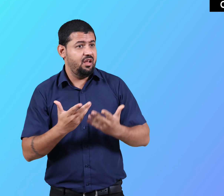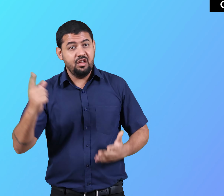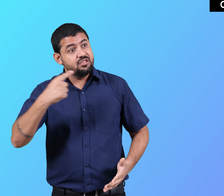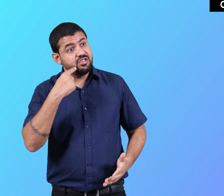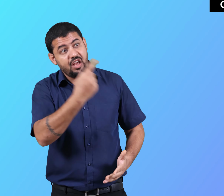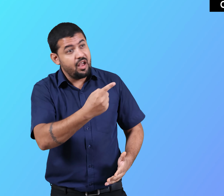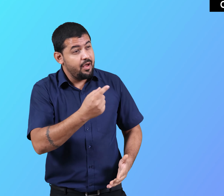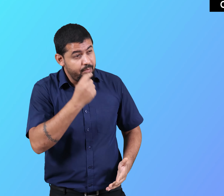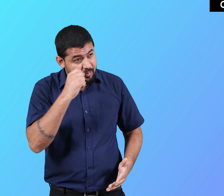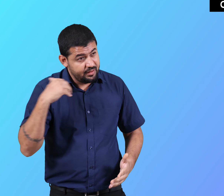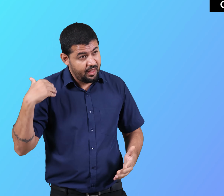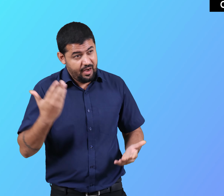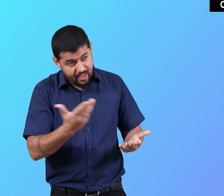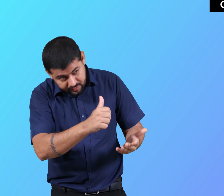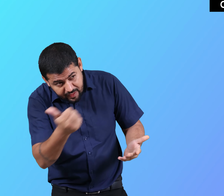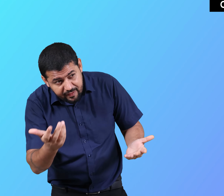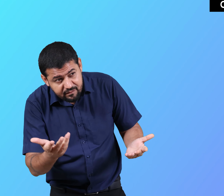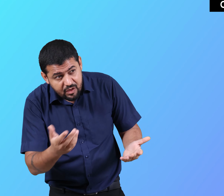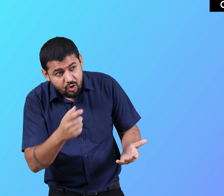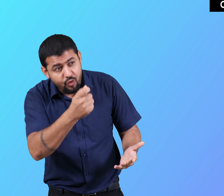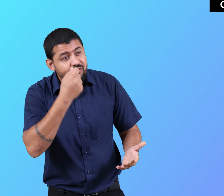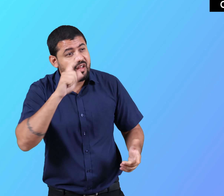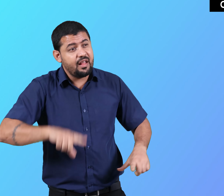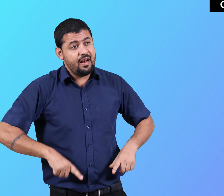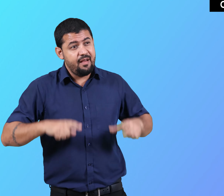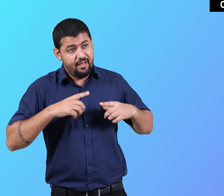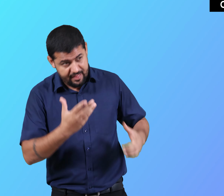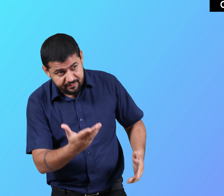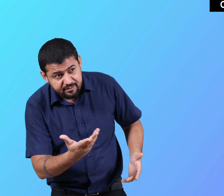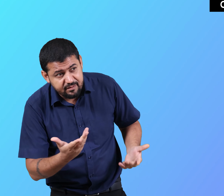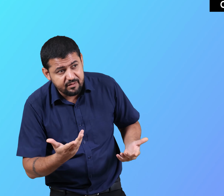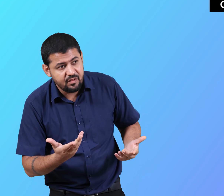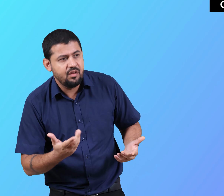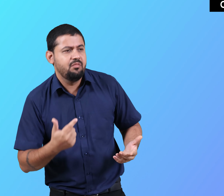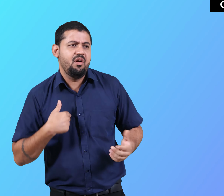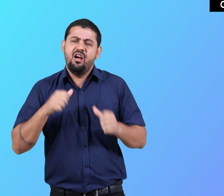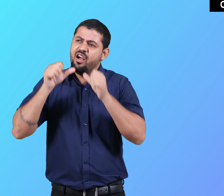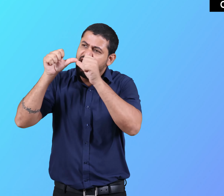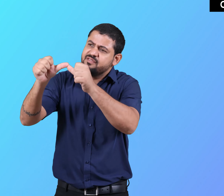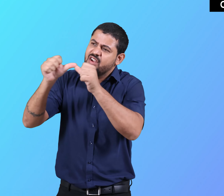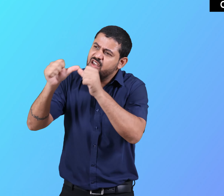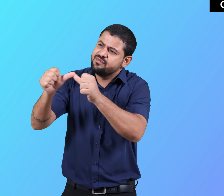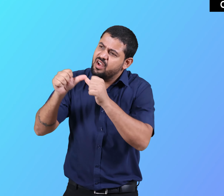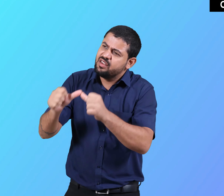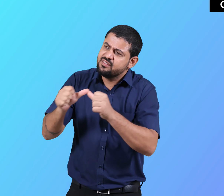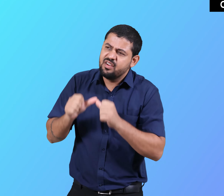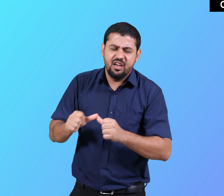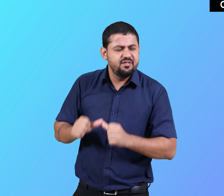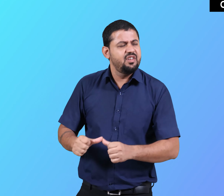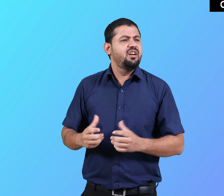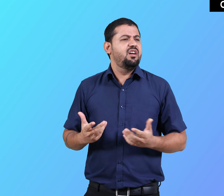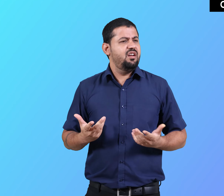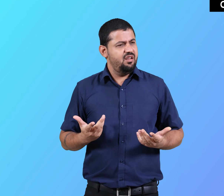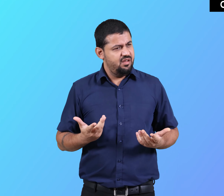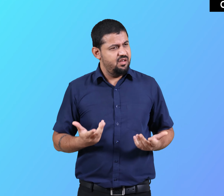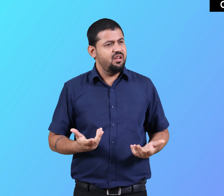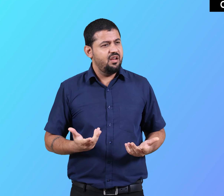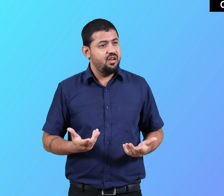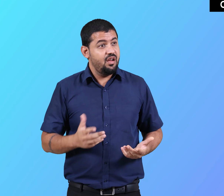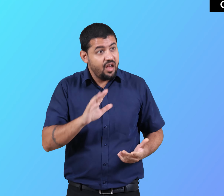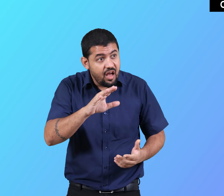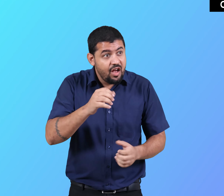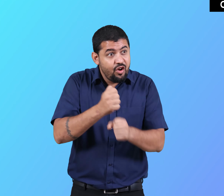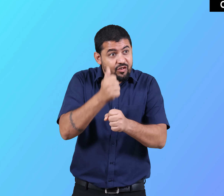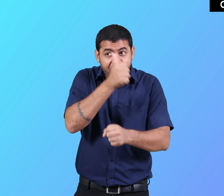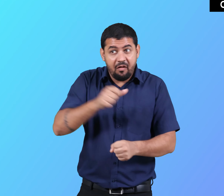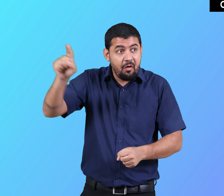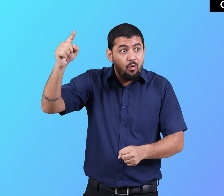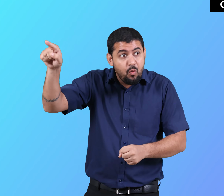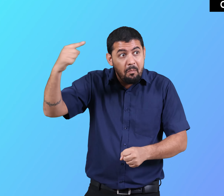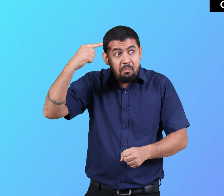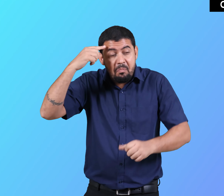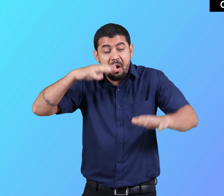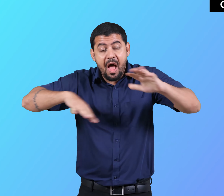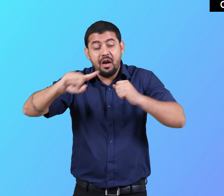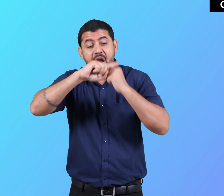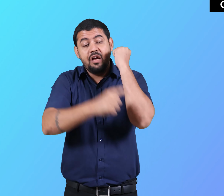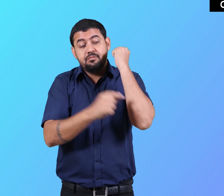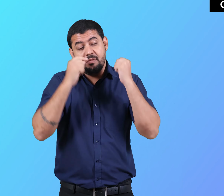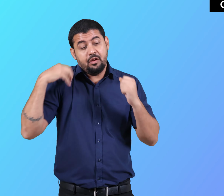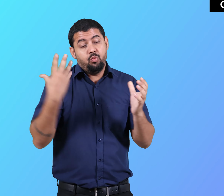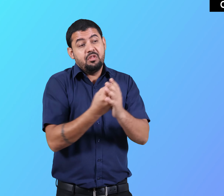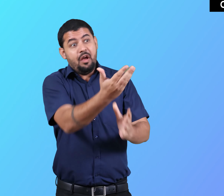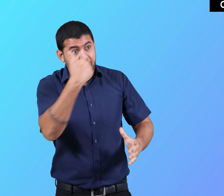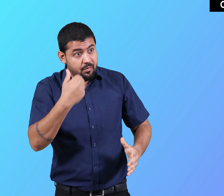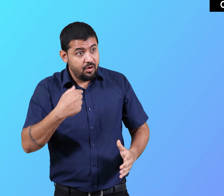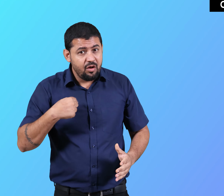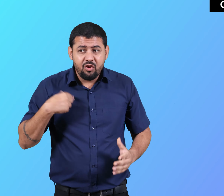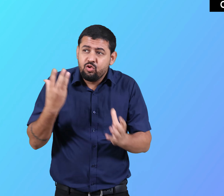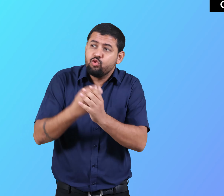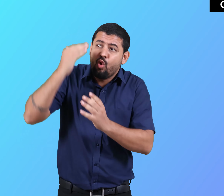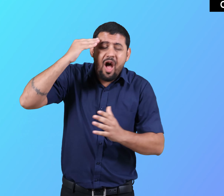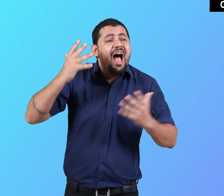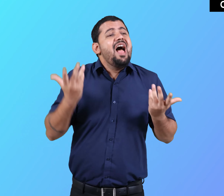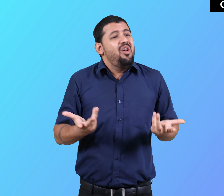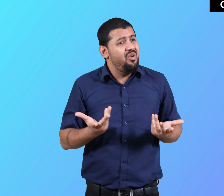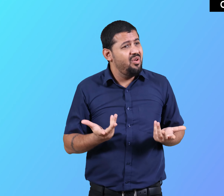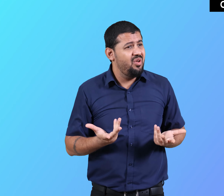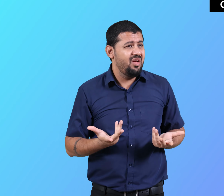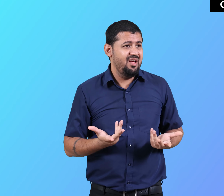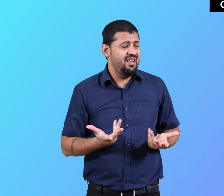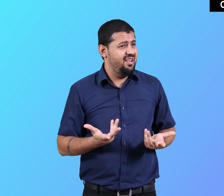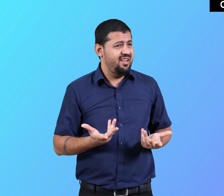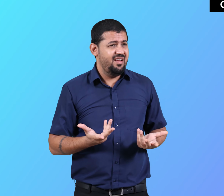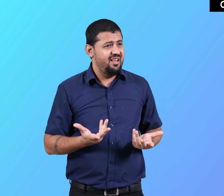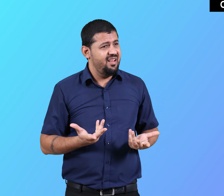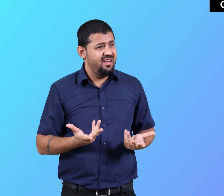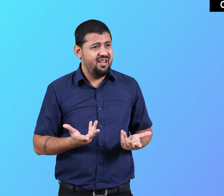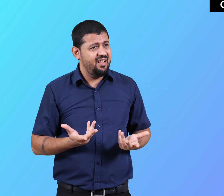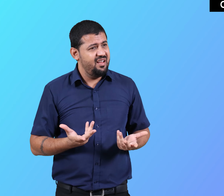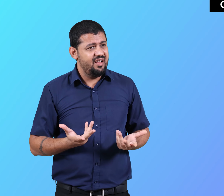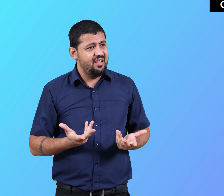He asked us, ‘Is your father still alive? Do you have another brother?’ We only answered his questions. We didn’t know he would ask us to bring our other brother to him!”